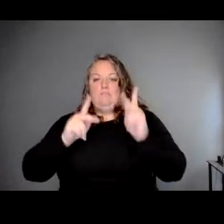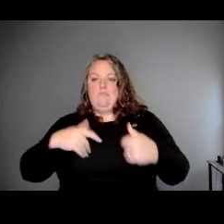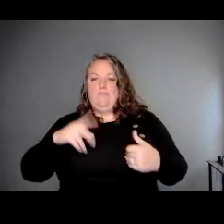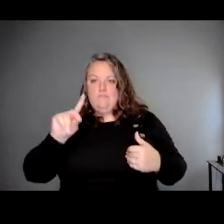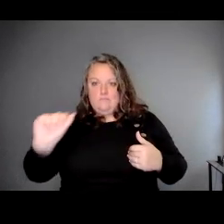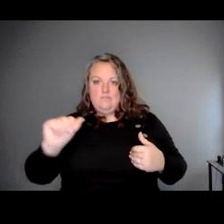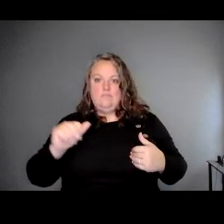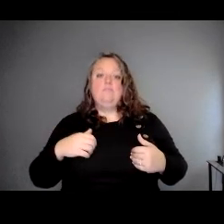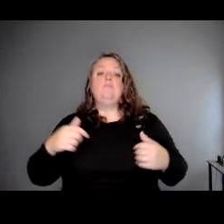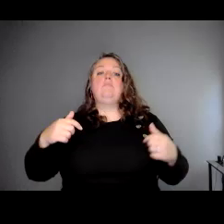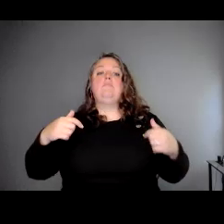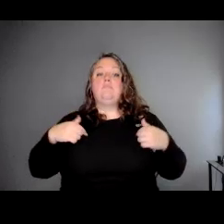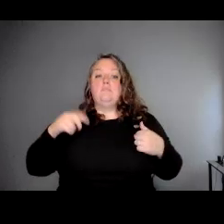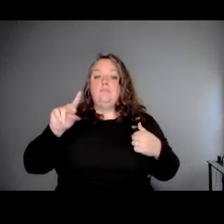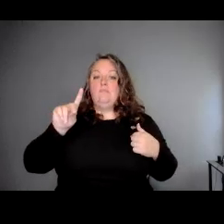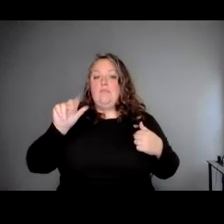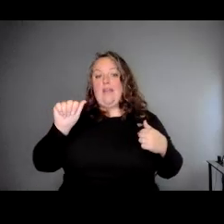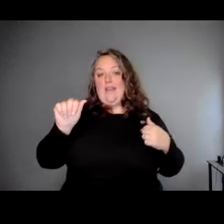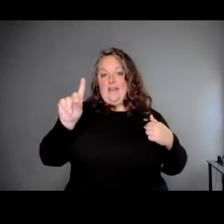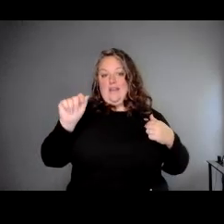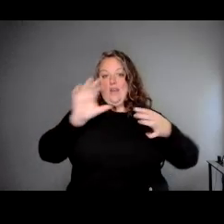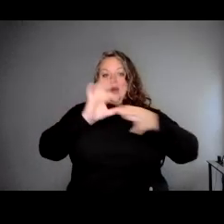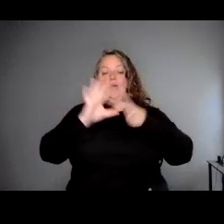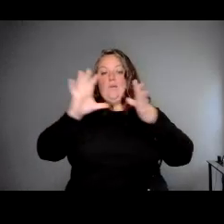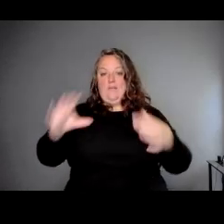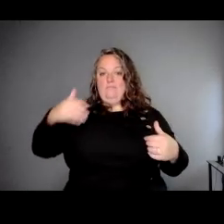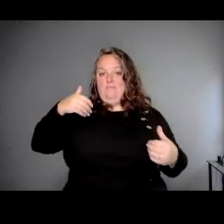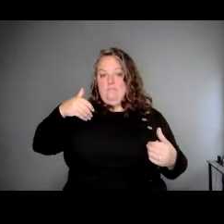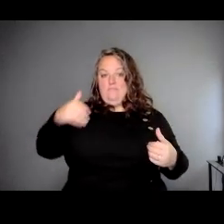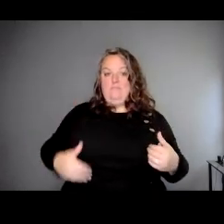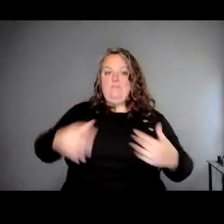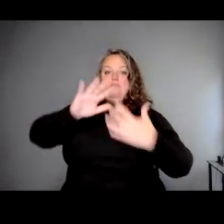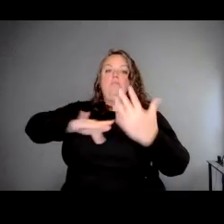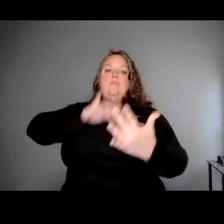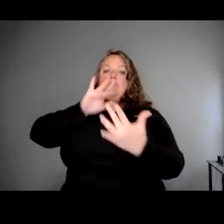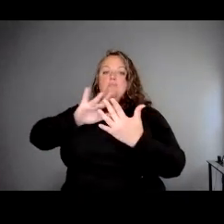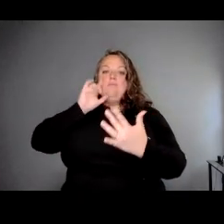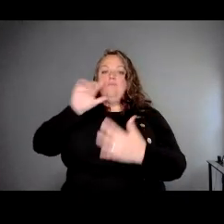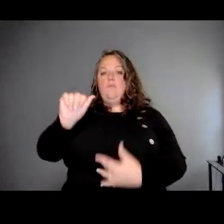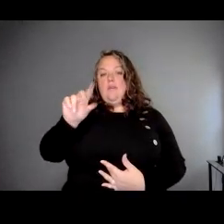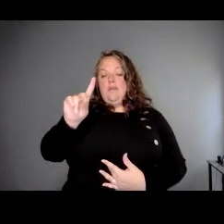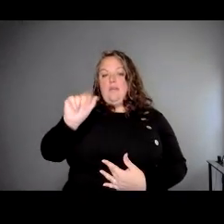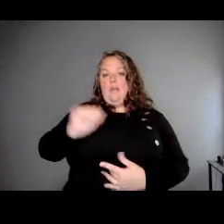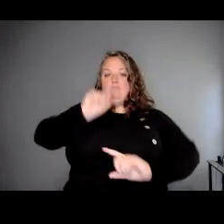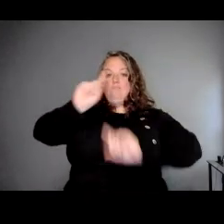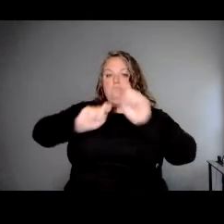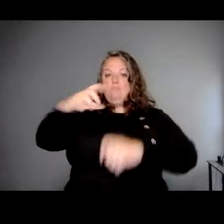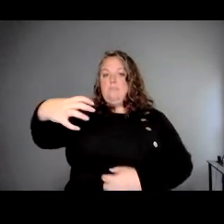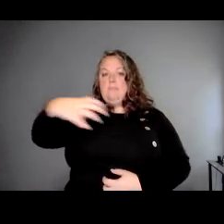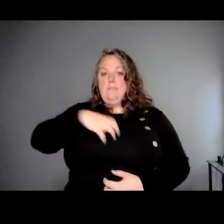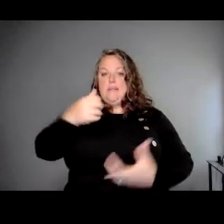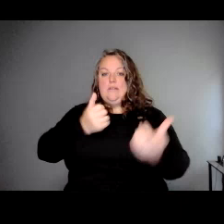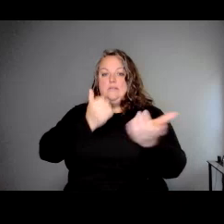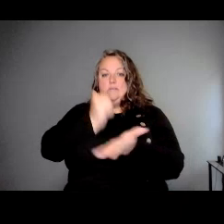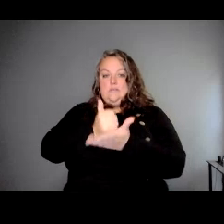coordinator and I am the contact for ADA related inquiries, complaints, or assistance. So with